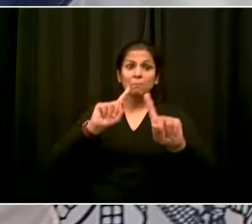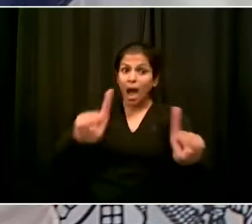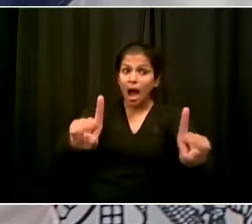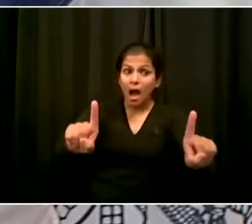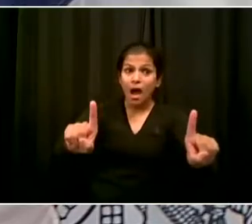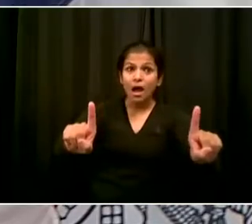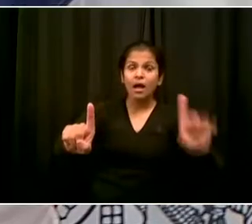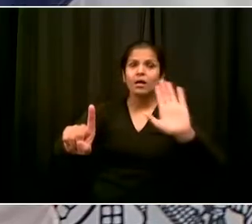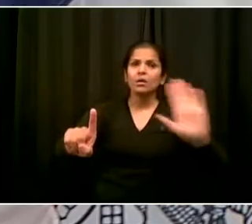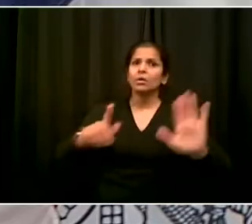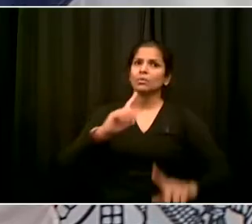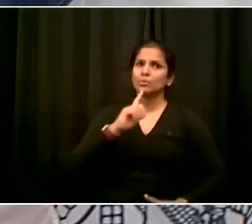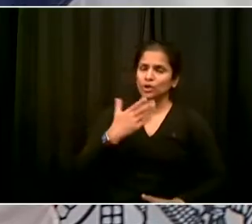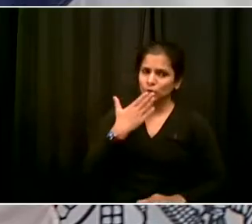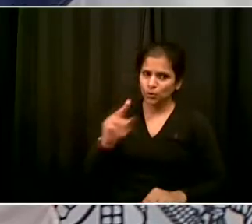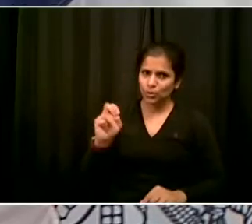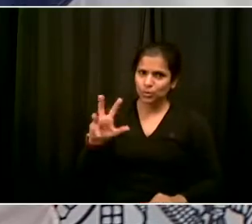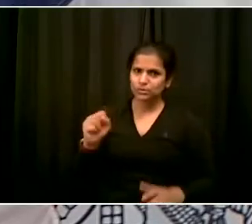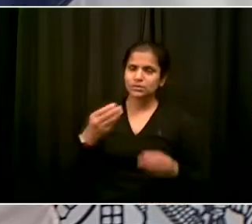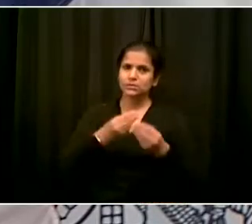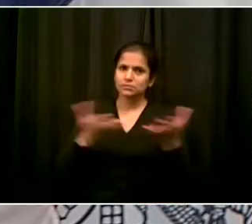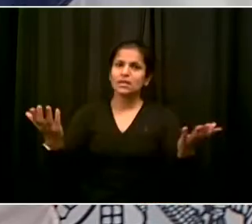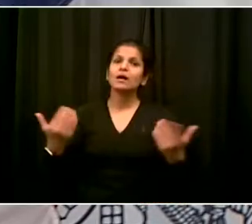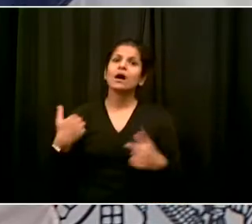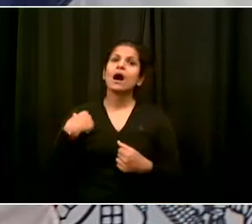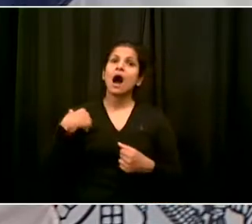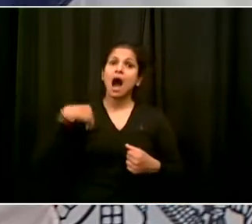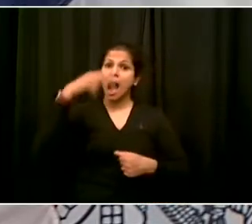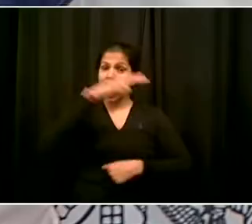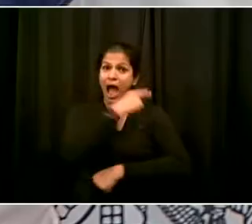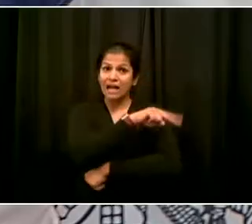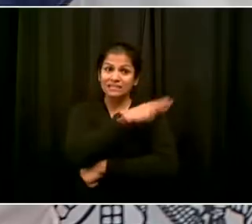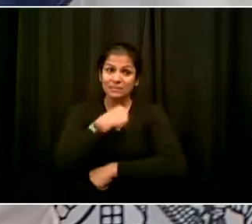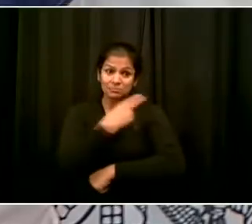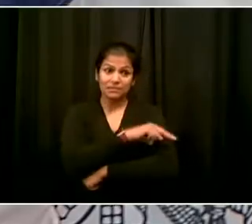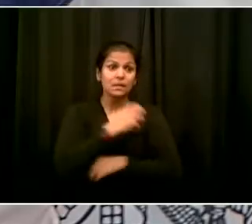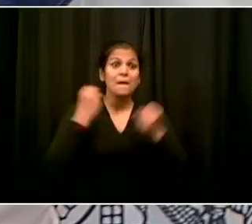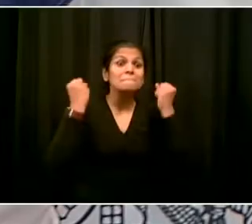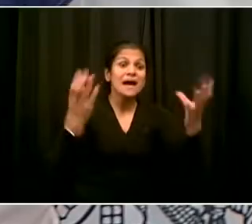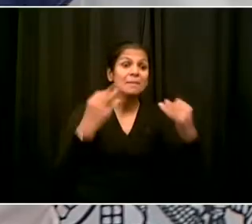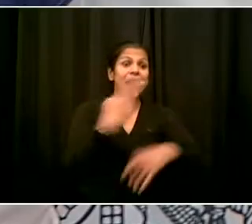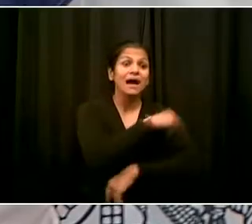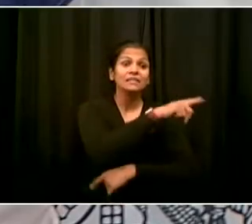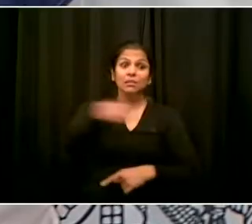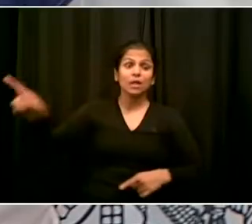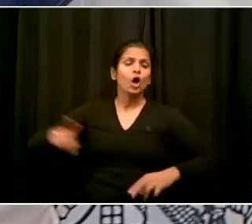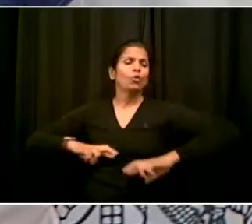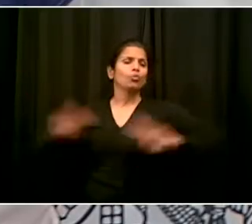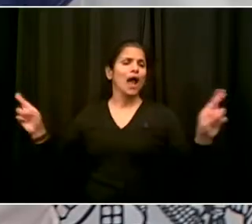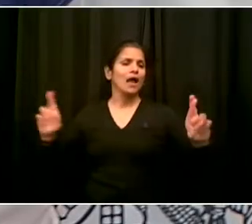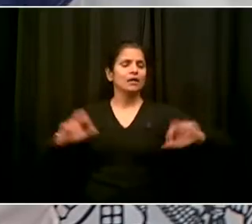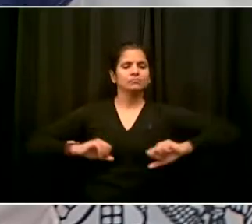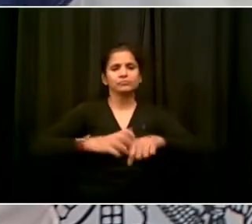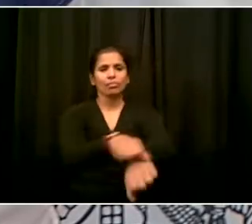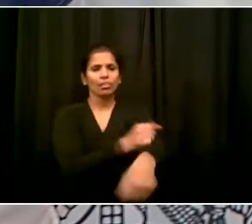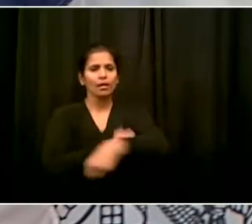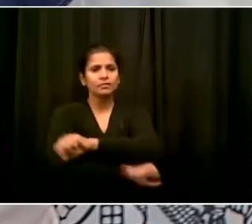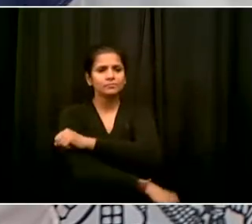SPRING. THE ABILITY OF O OUR HOSPITALS O DEAL WITH PATIENTS IS GREATLY IMPROVED. THE ABILITY OF PATIENTS TO